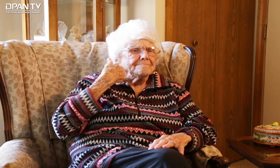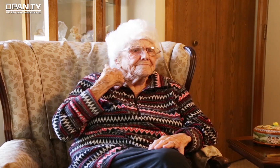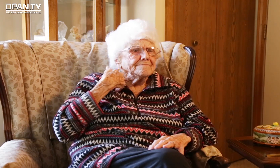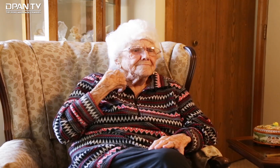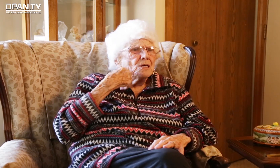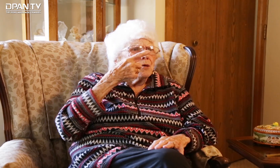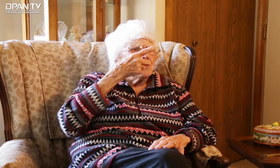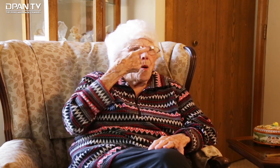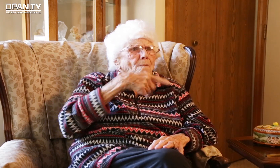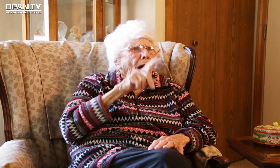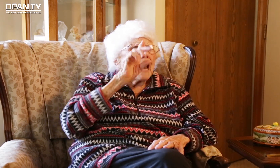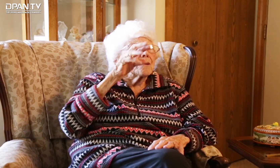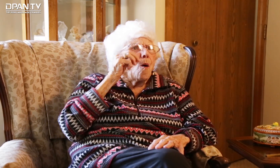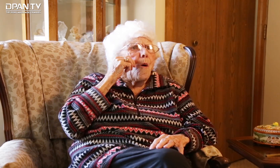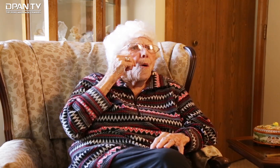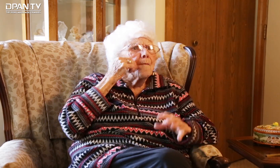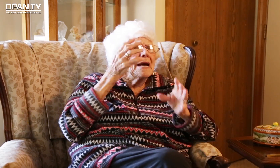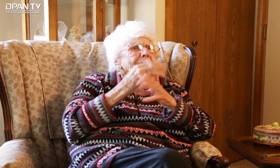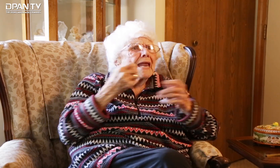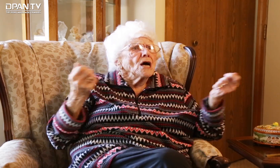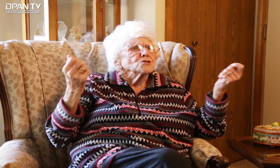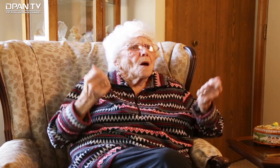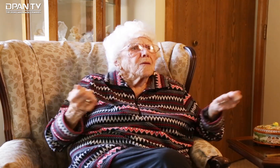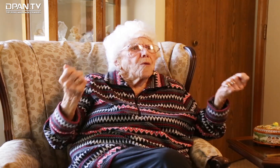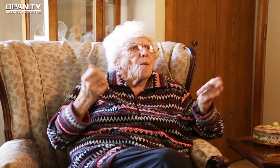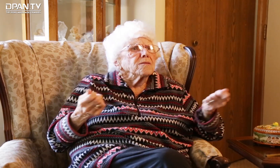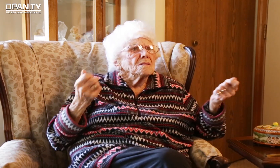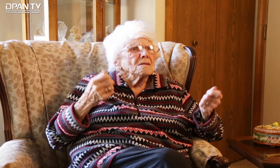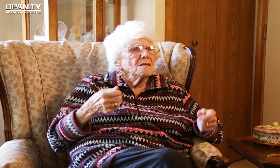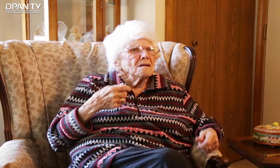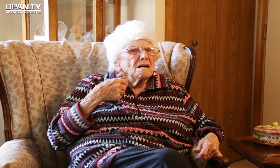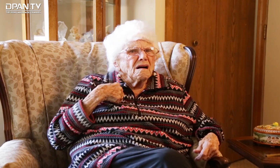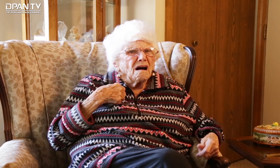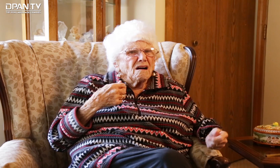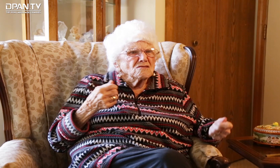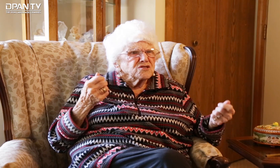"do you mind going home and get the jump ropes?"